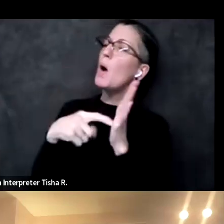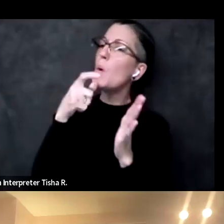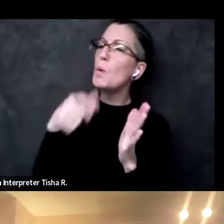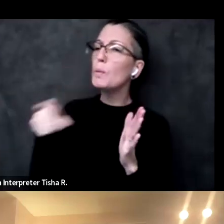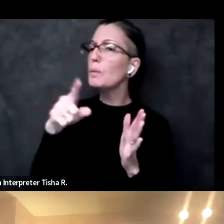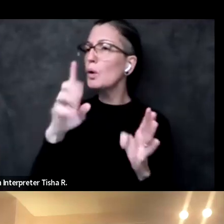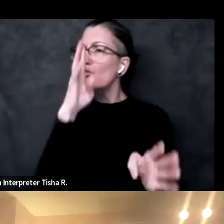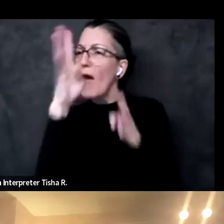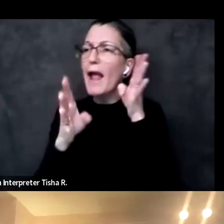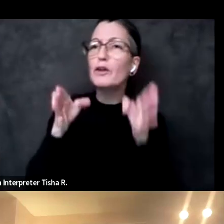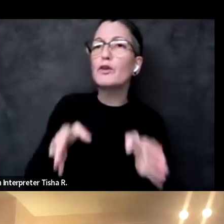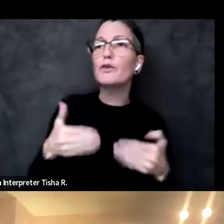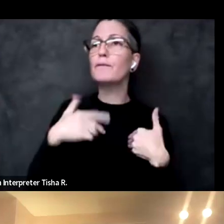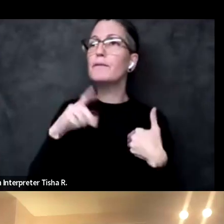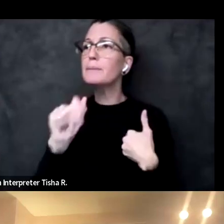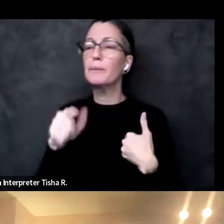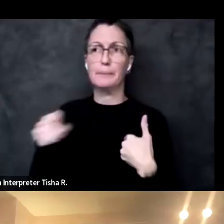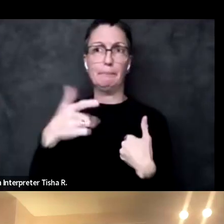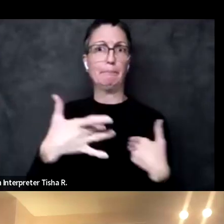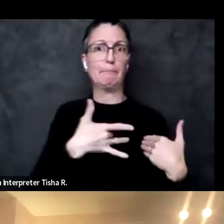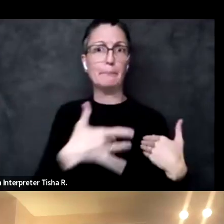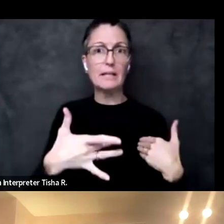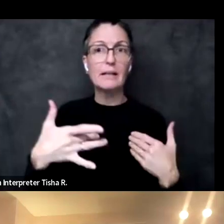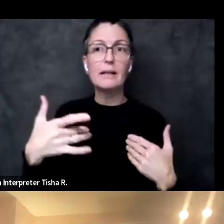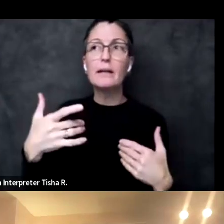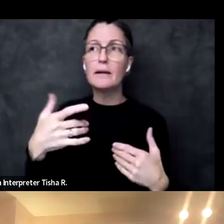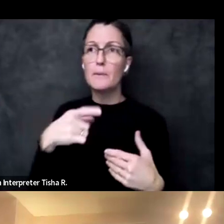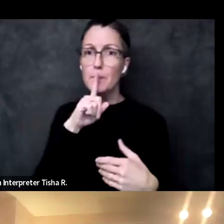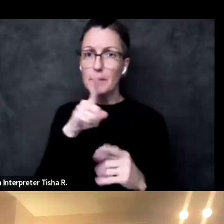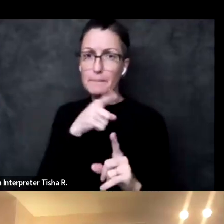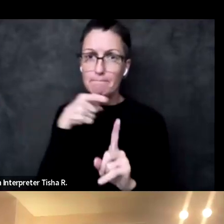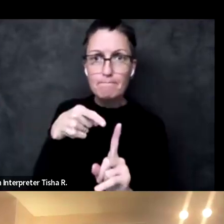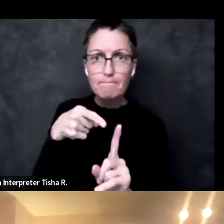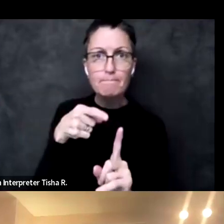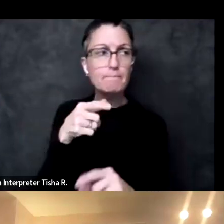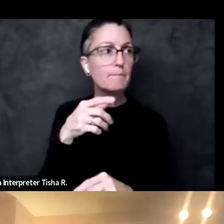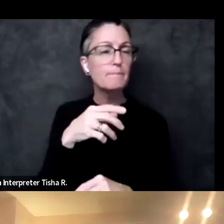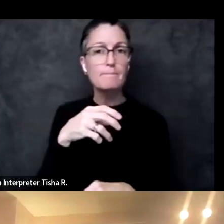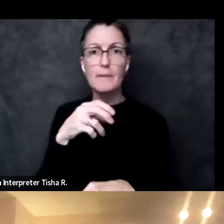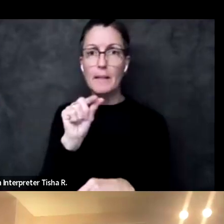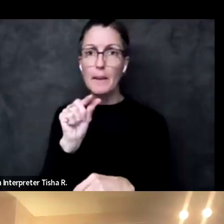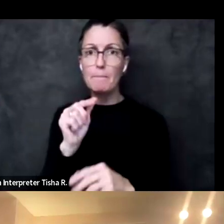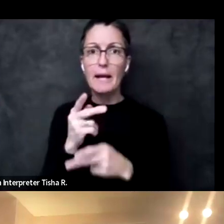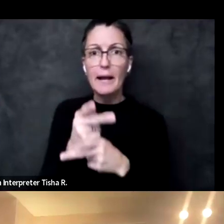with, we're very particular about, who we share our art with. Right?